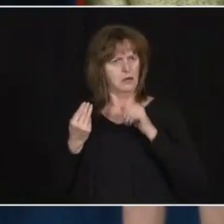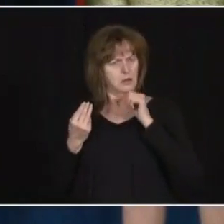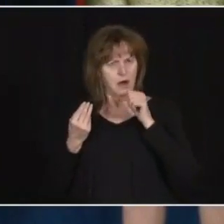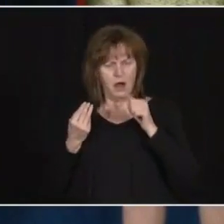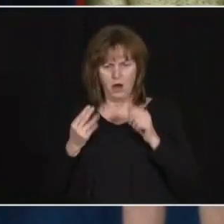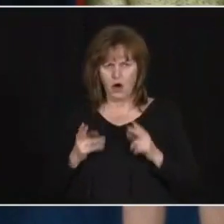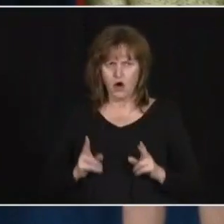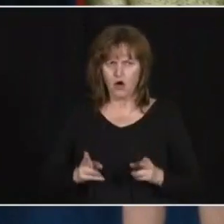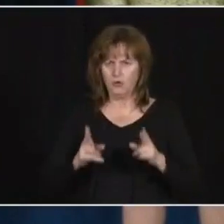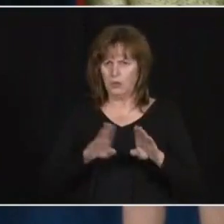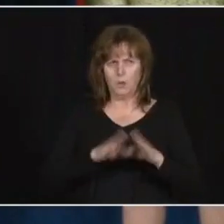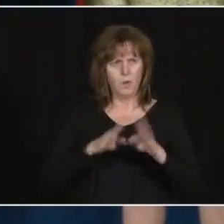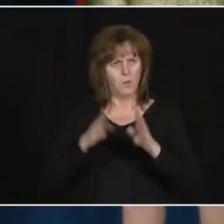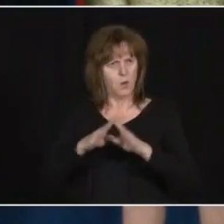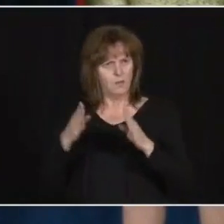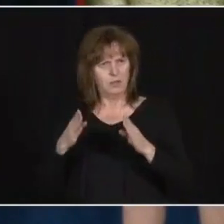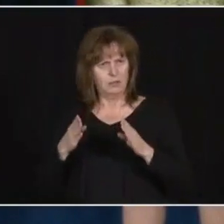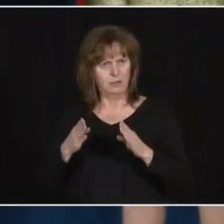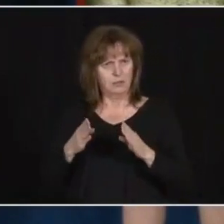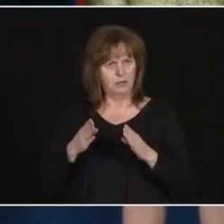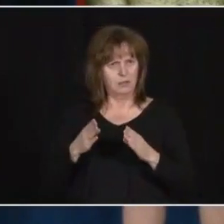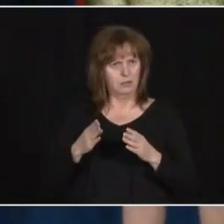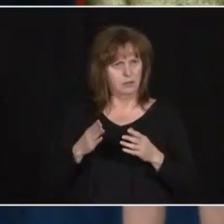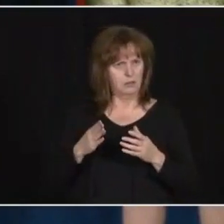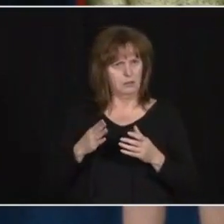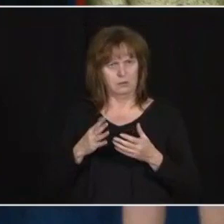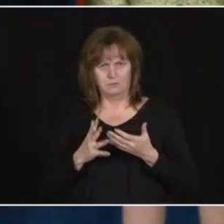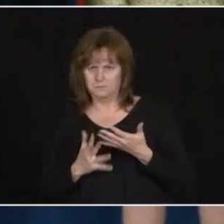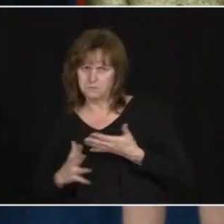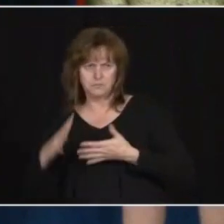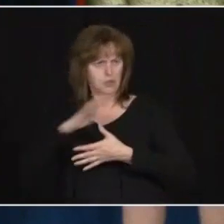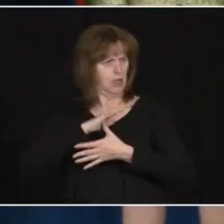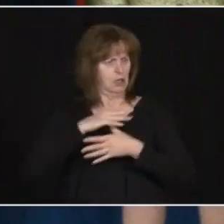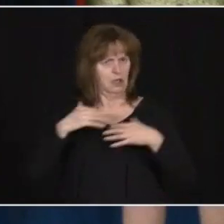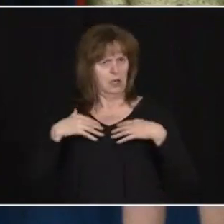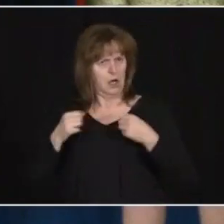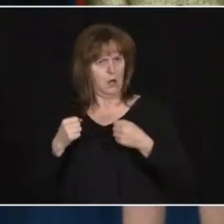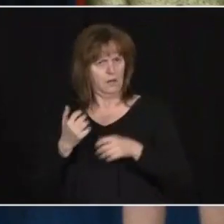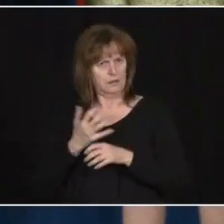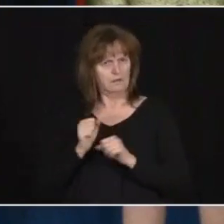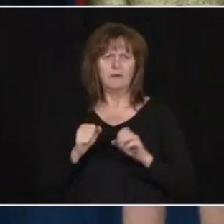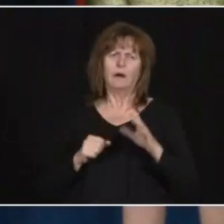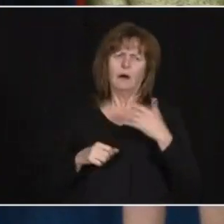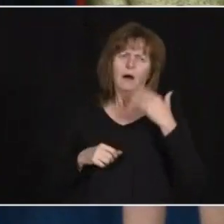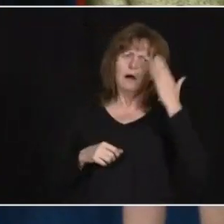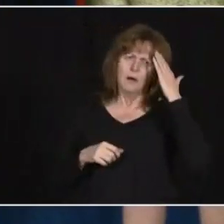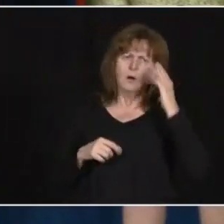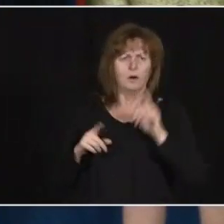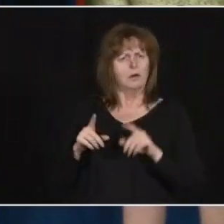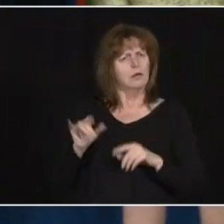safety are the priority. I know you've just said that, but you're sounding much more on the path to